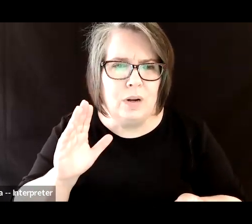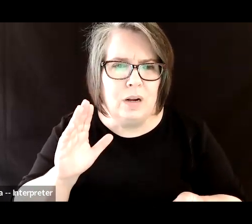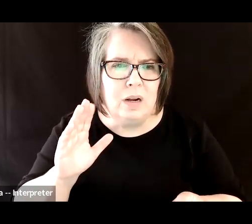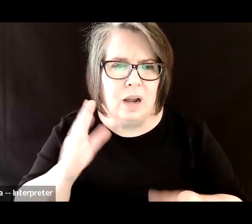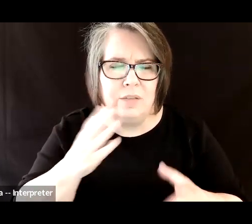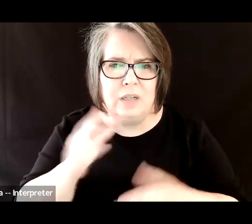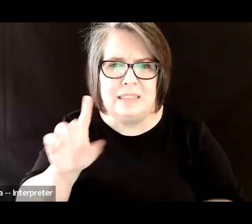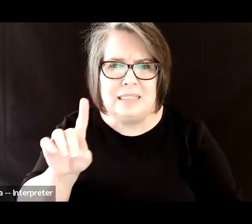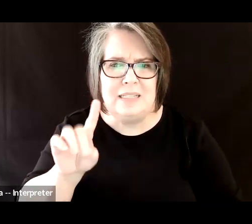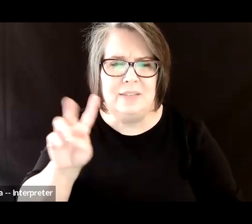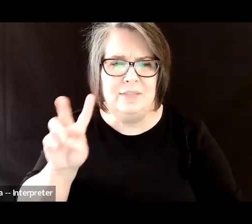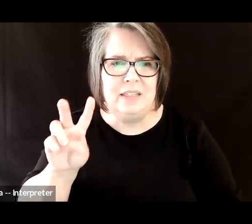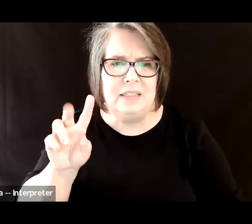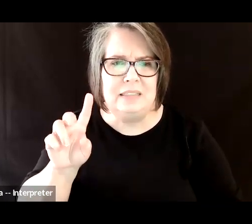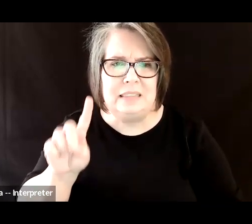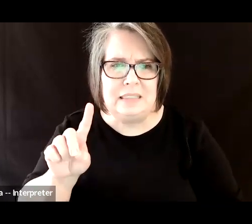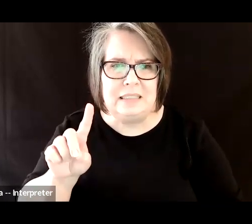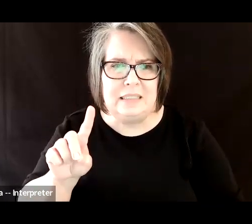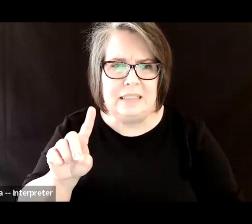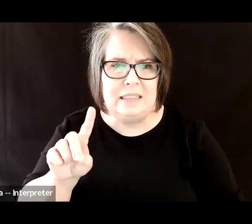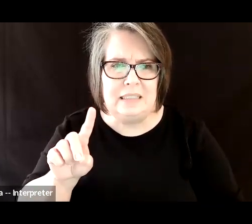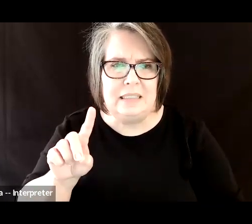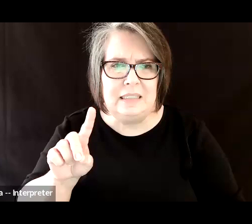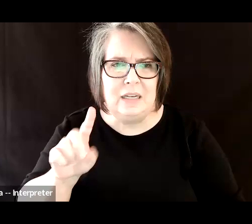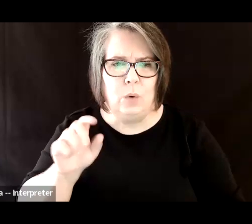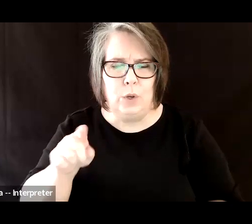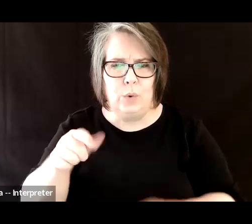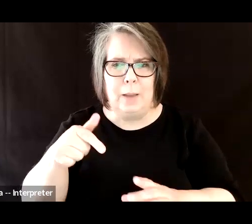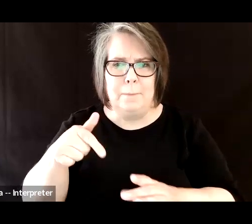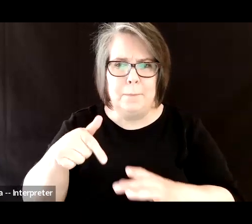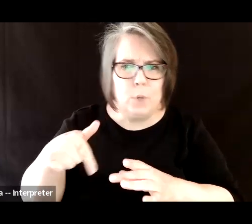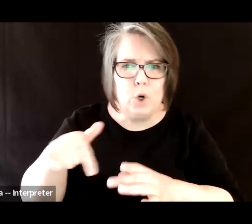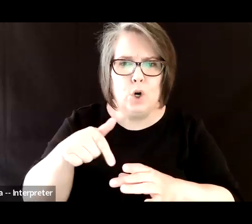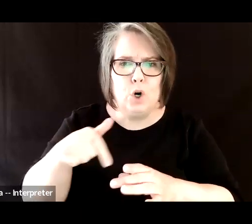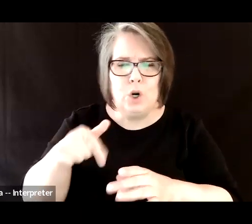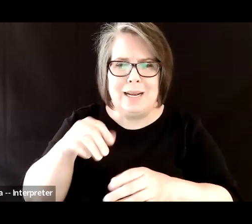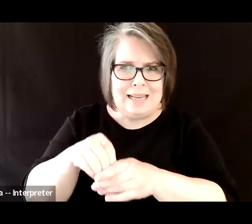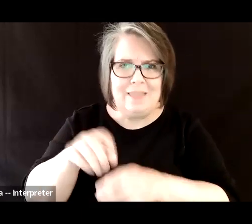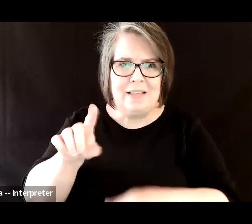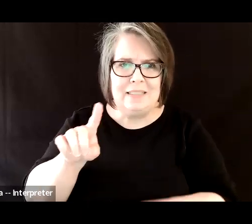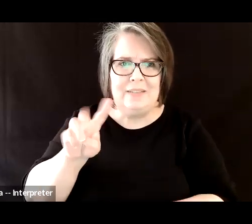DVD where you would burn it into the actual DVD itself.